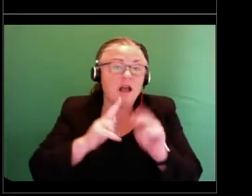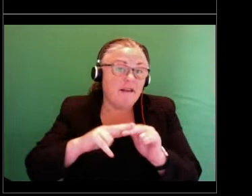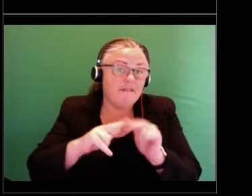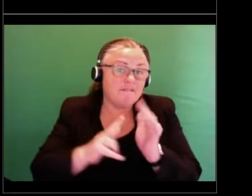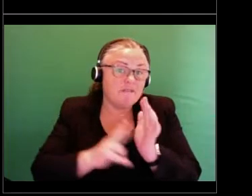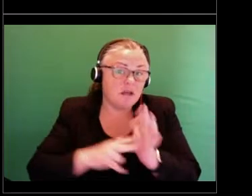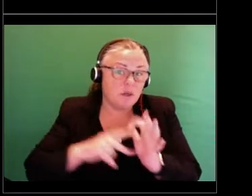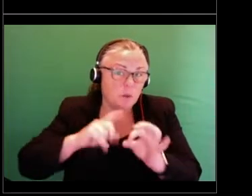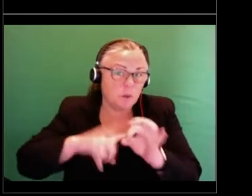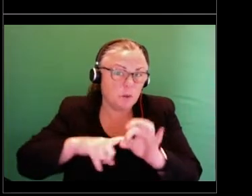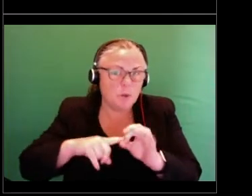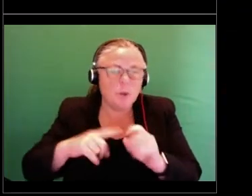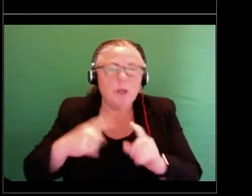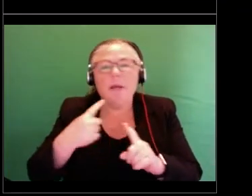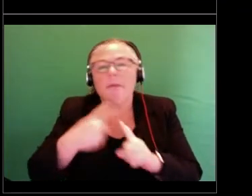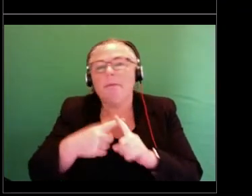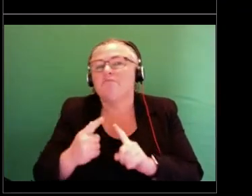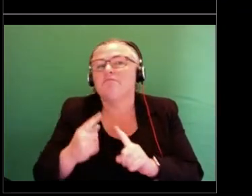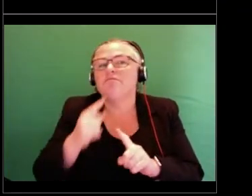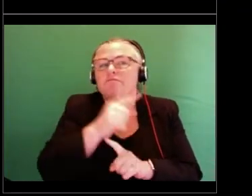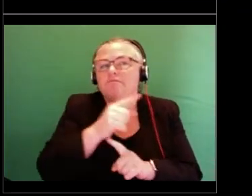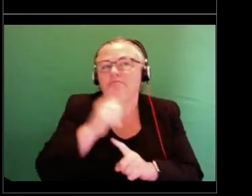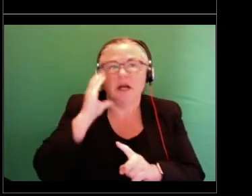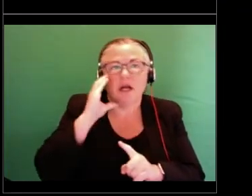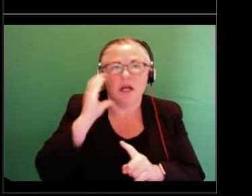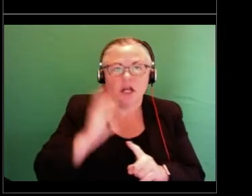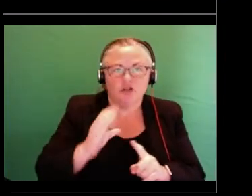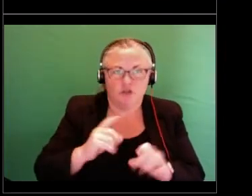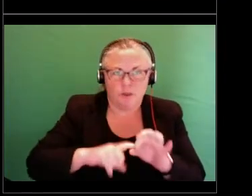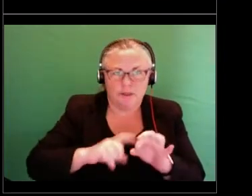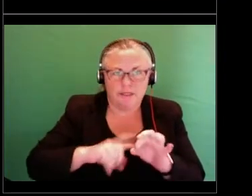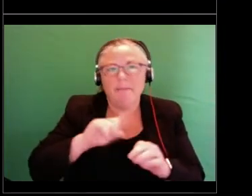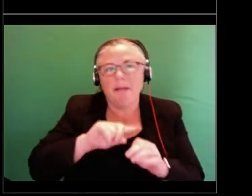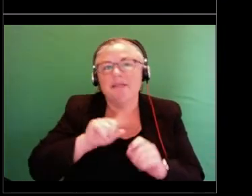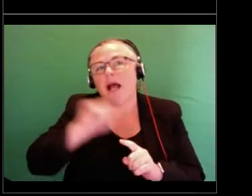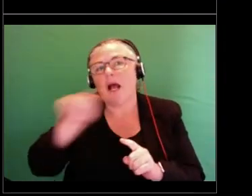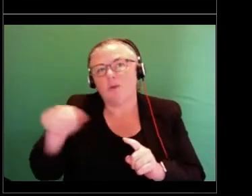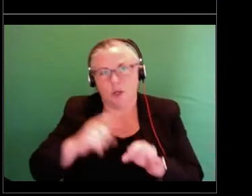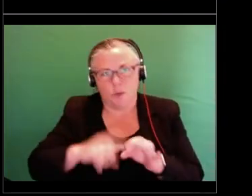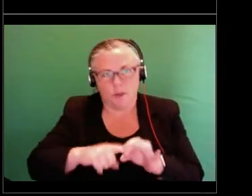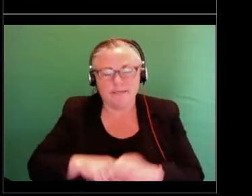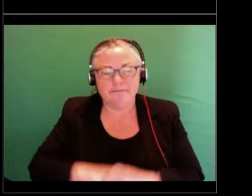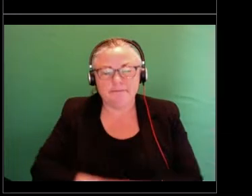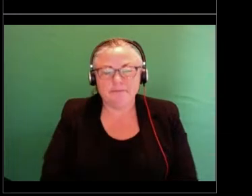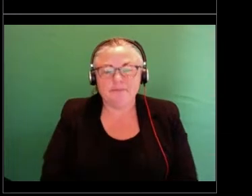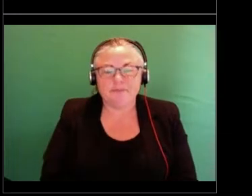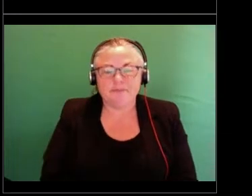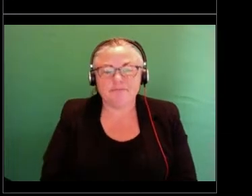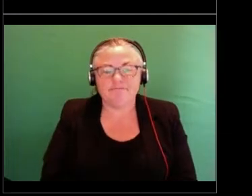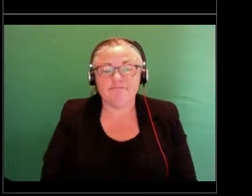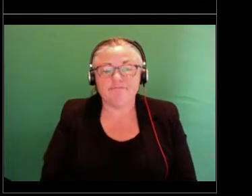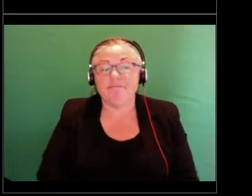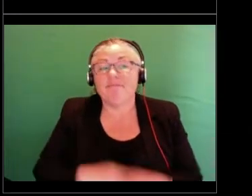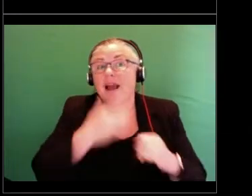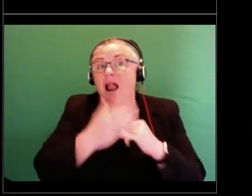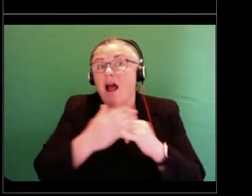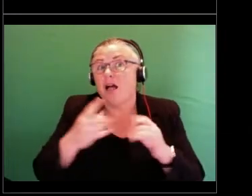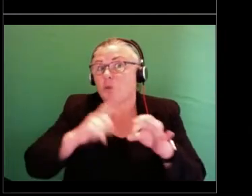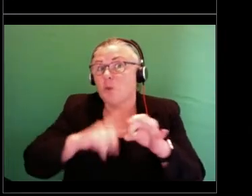There has been some recent changes to the service and how that service is being delivered,